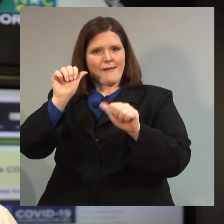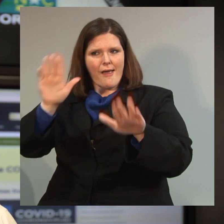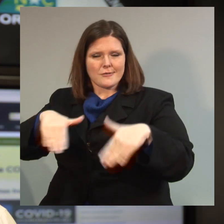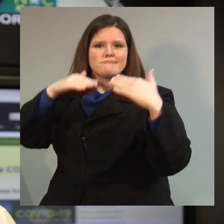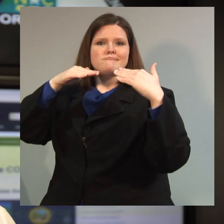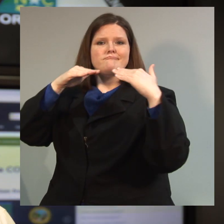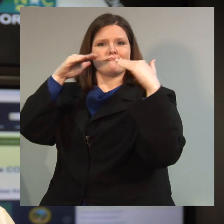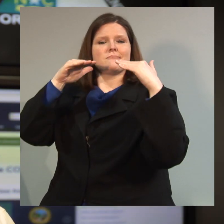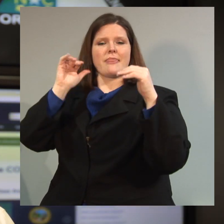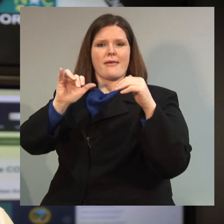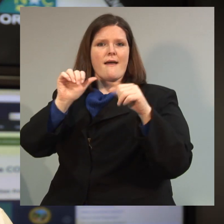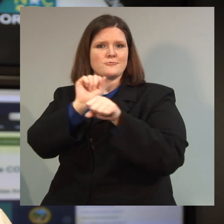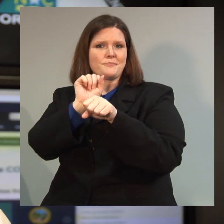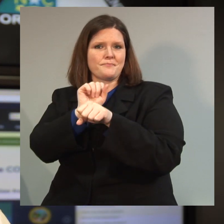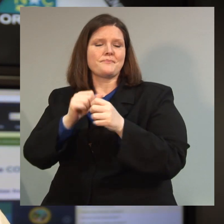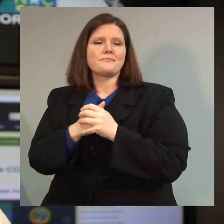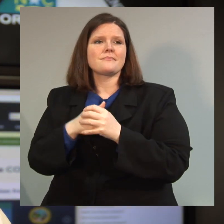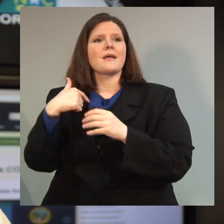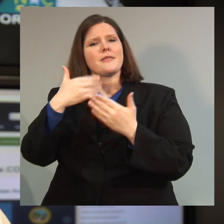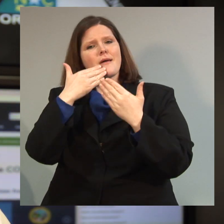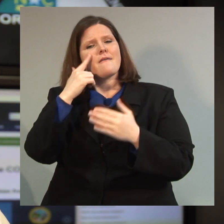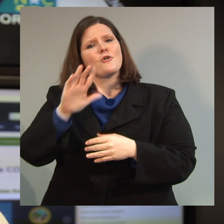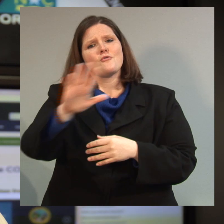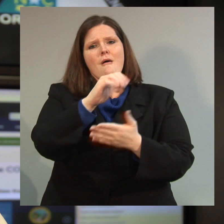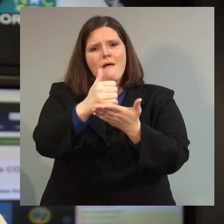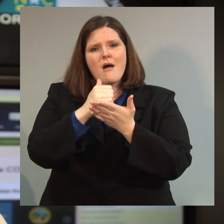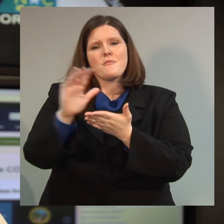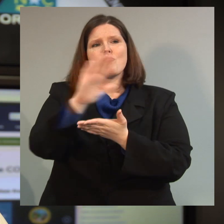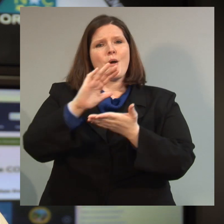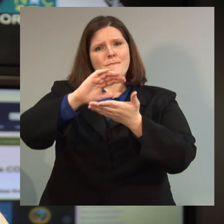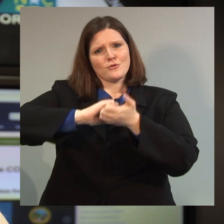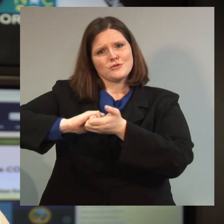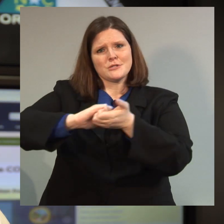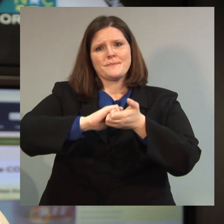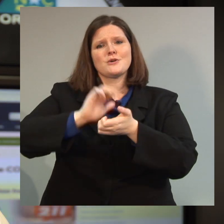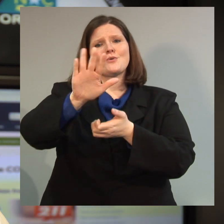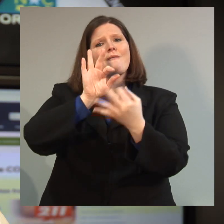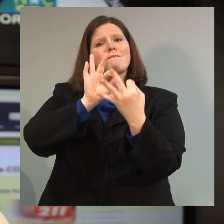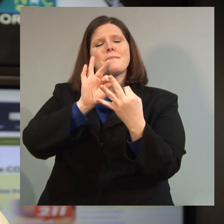These are important times and our choices matter. I am grateful for your help and your partnership and your feedback.